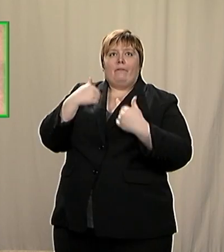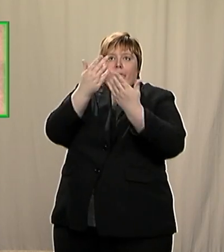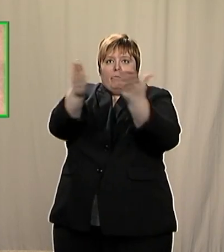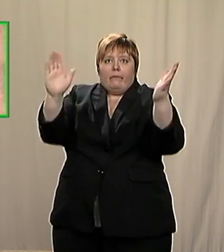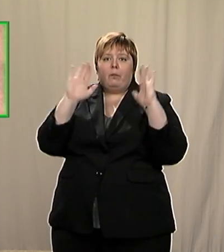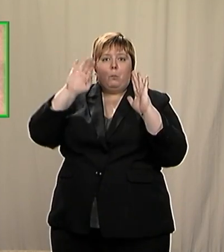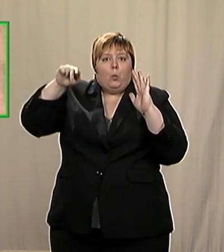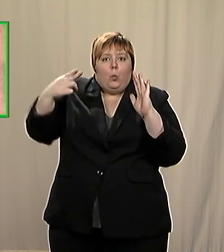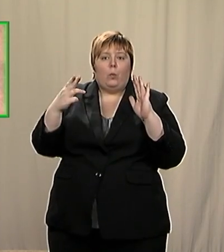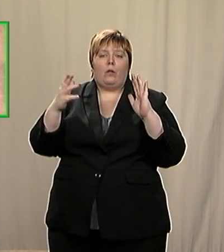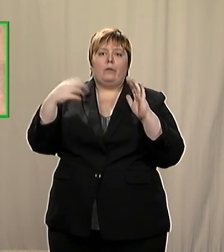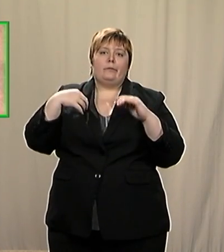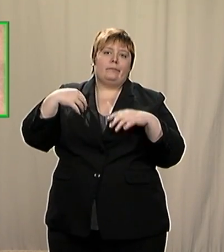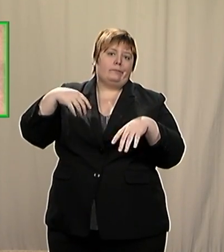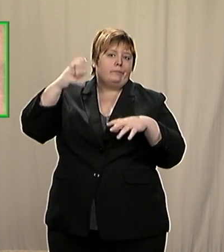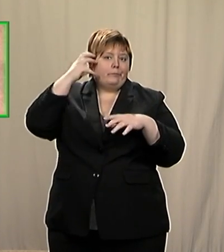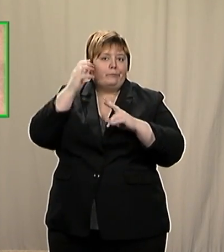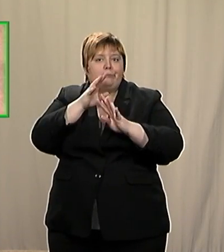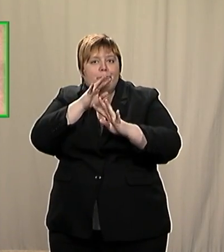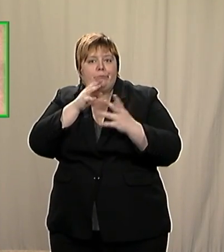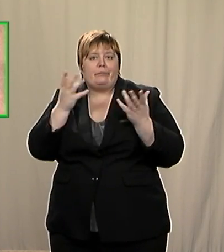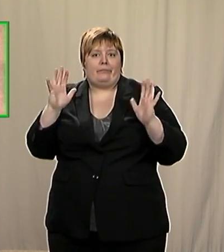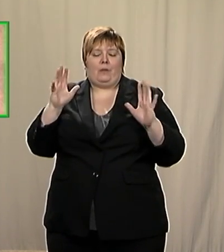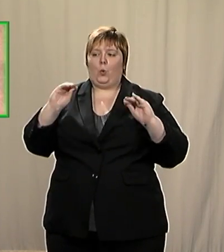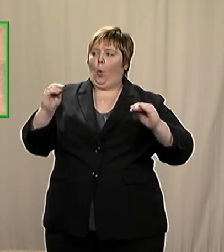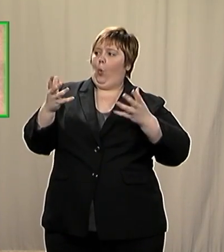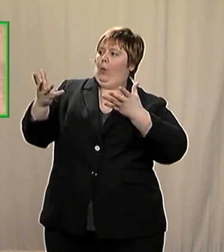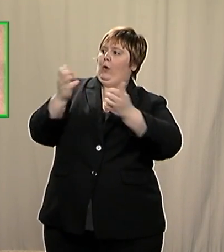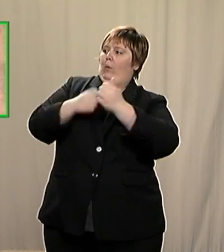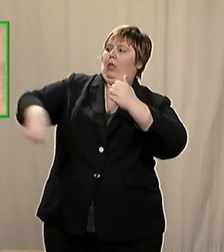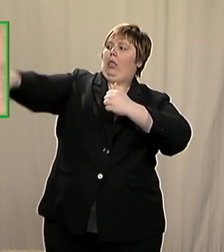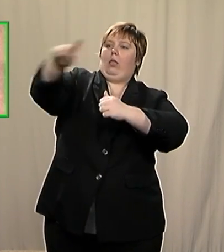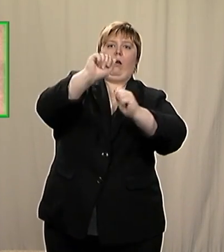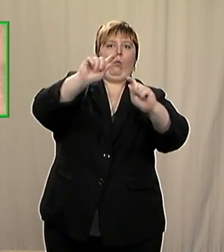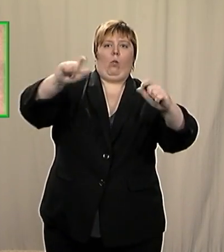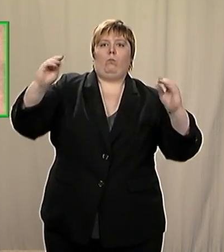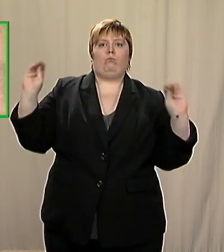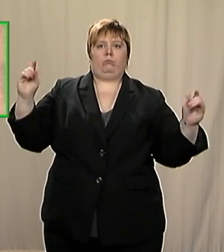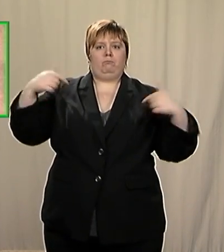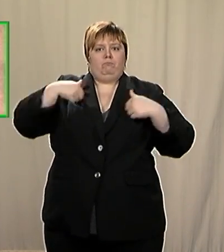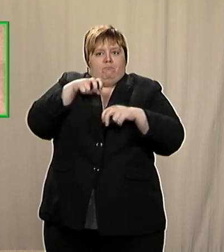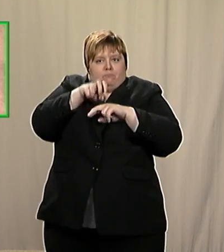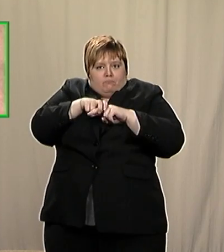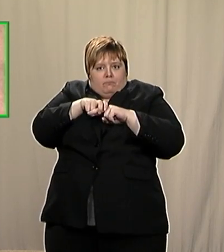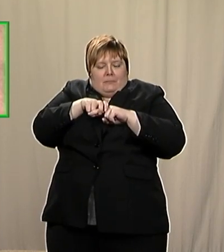They're going to have little or zero interaction with any of the participants. They won't have the ability, nor should they have